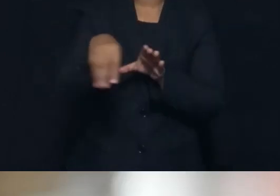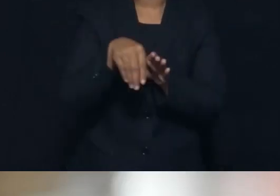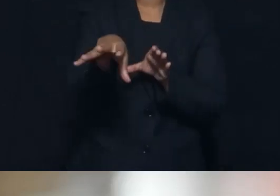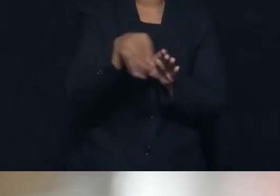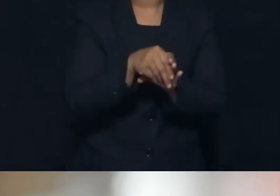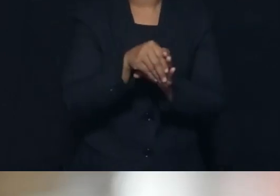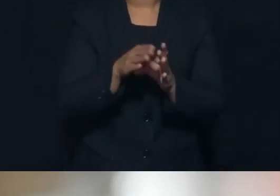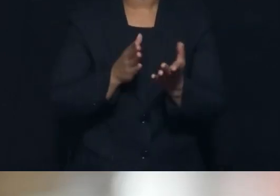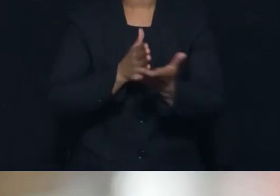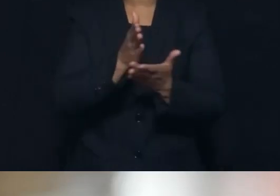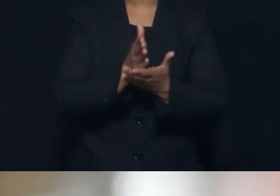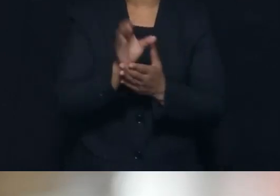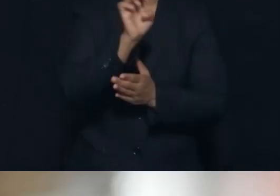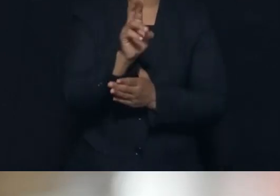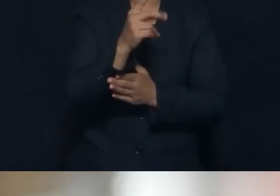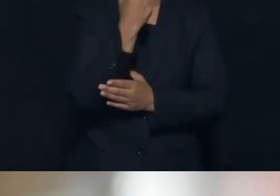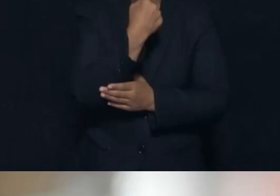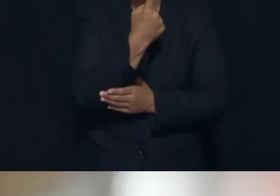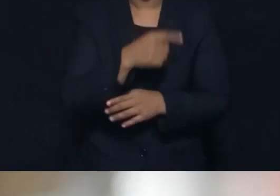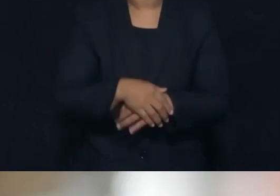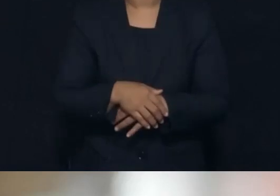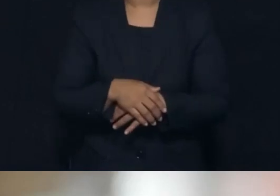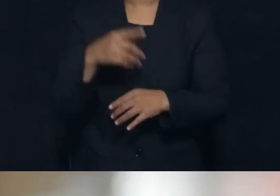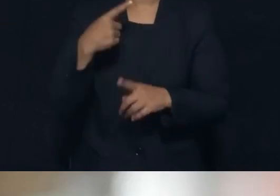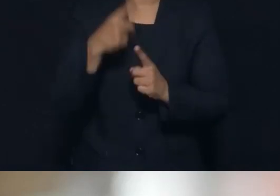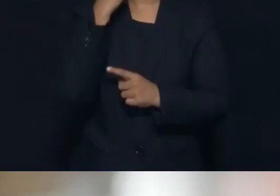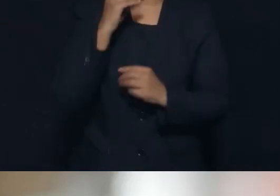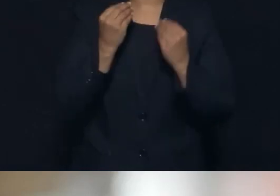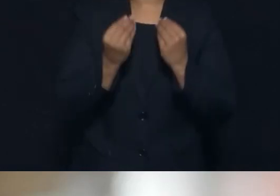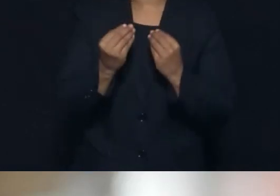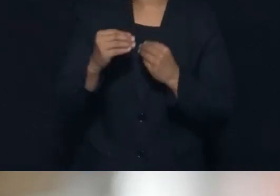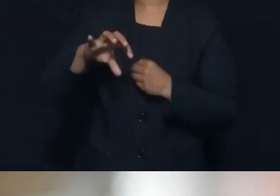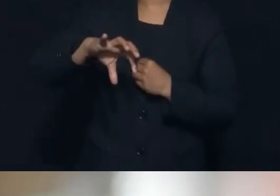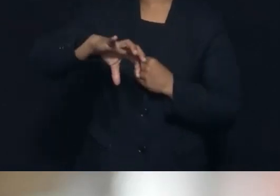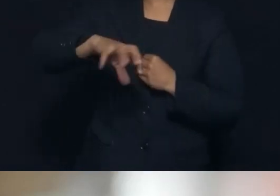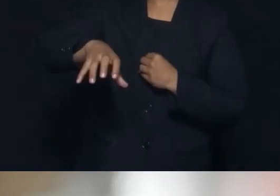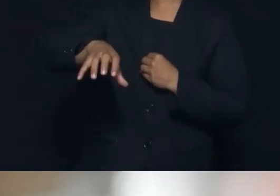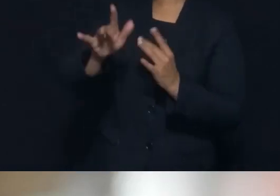Thank you. All right. Ima, the first question was addressed to you. Okay. I putting my clock.